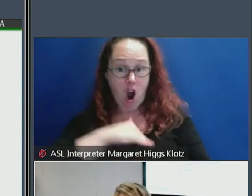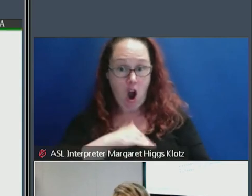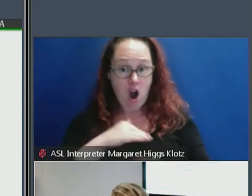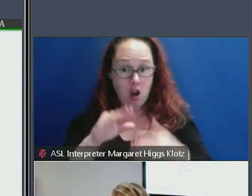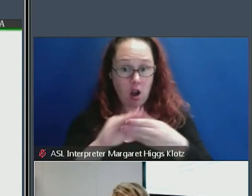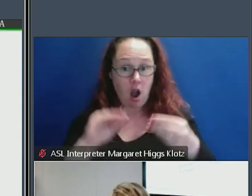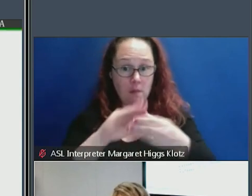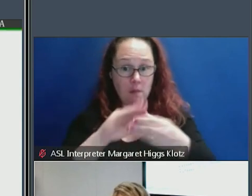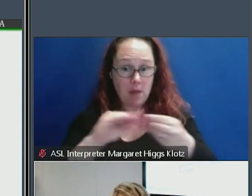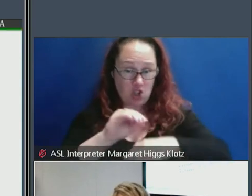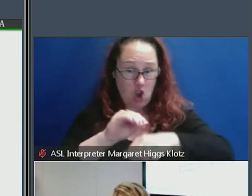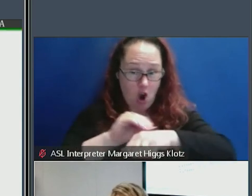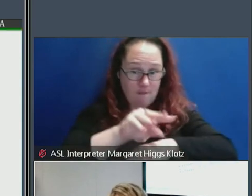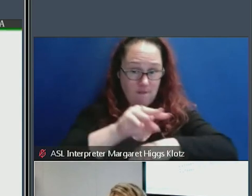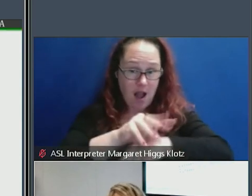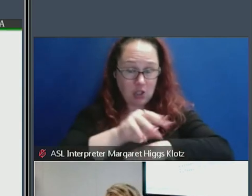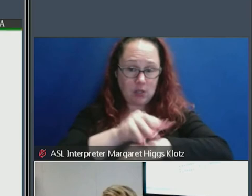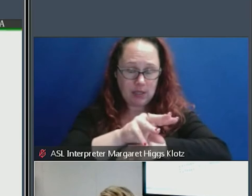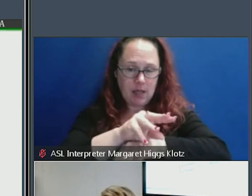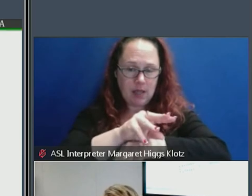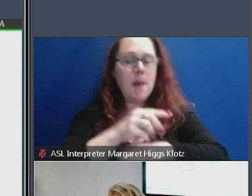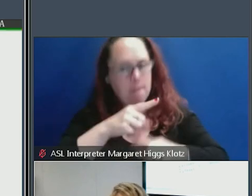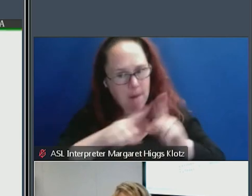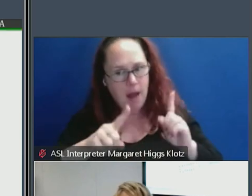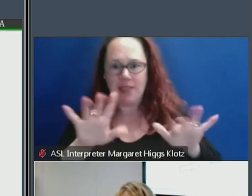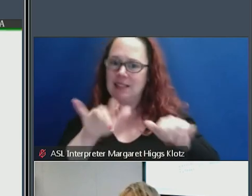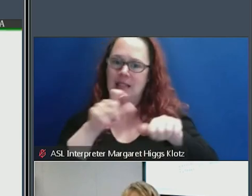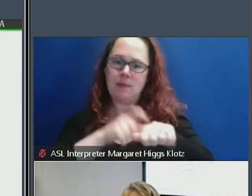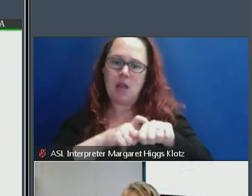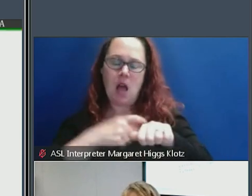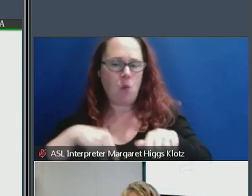And that is why we're listening intently as is the County,